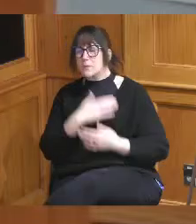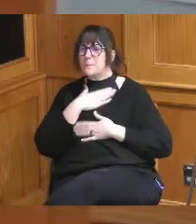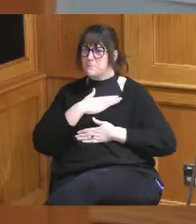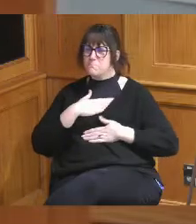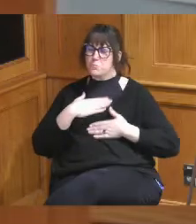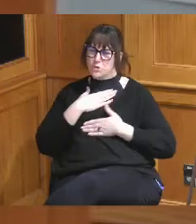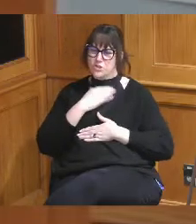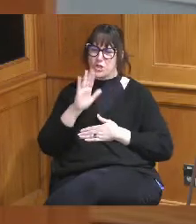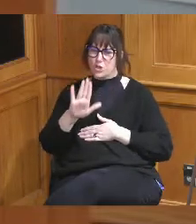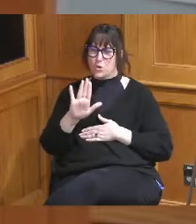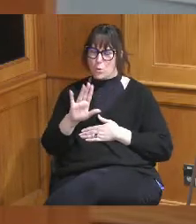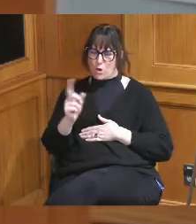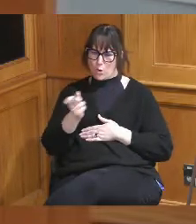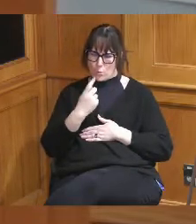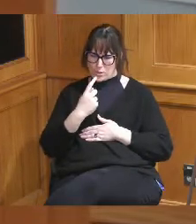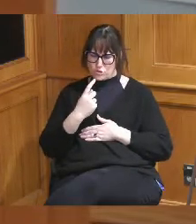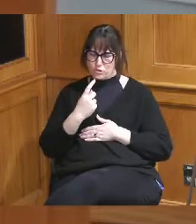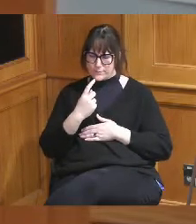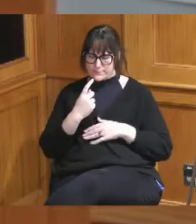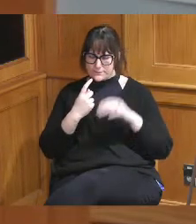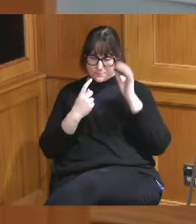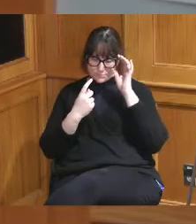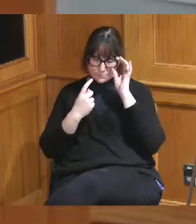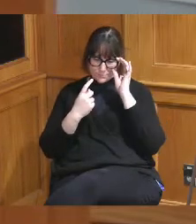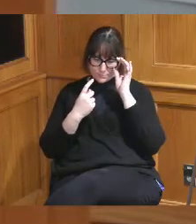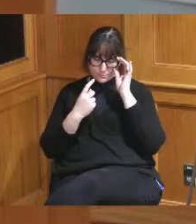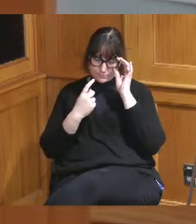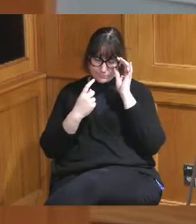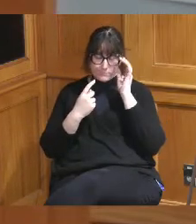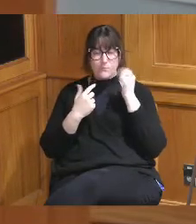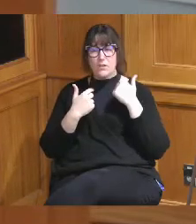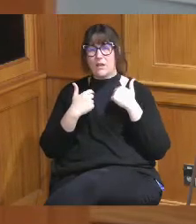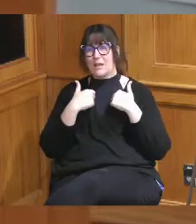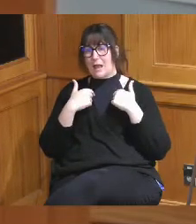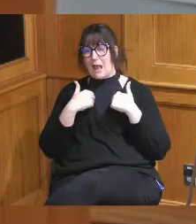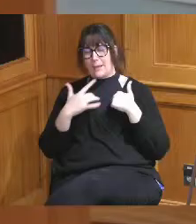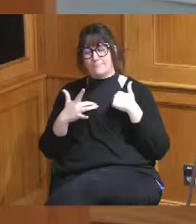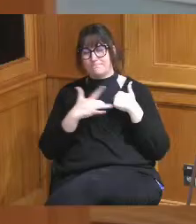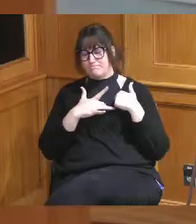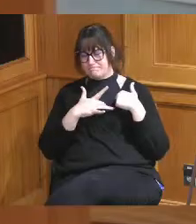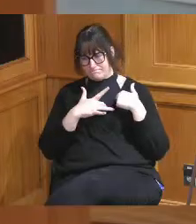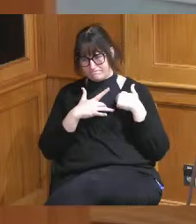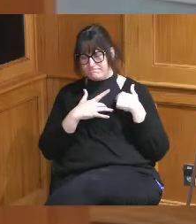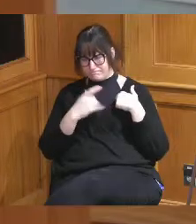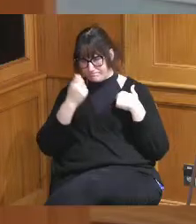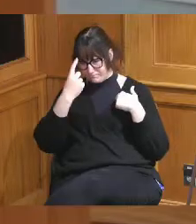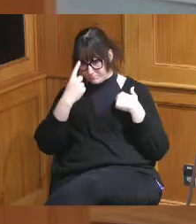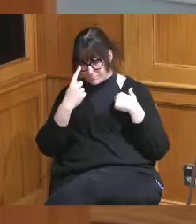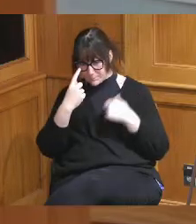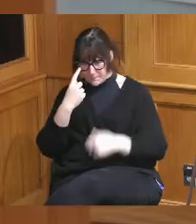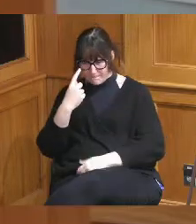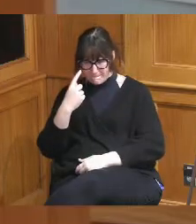what you were saying Commissioner Dumas and I genuinely truly do and I don't want to give into